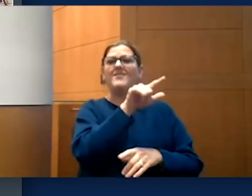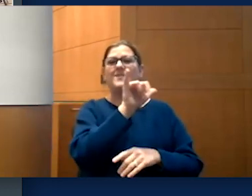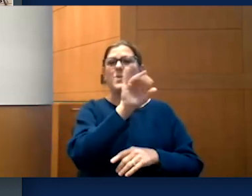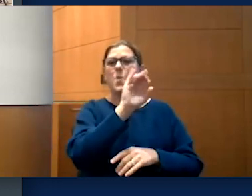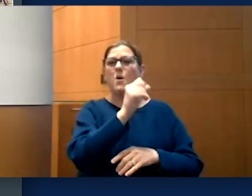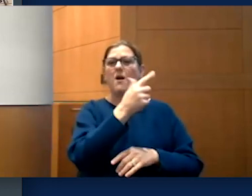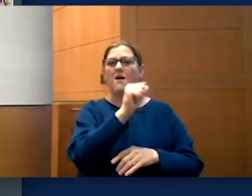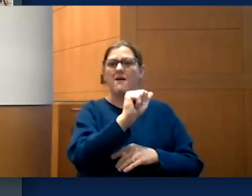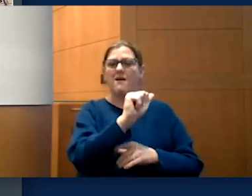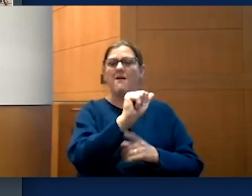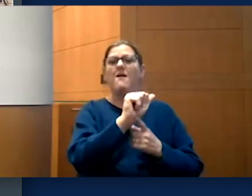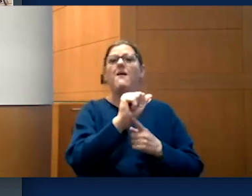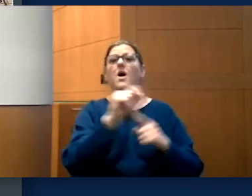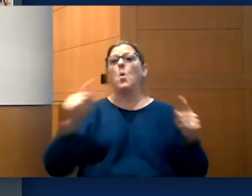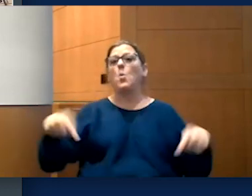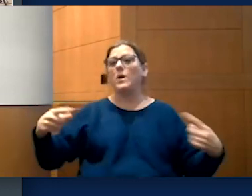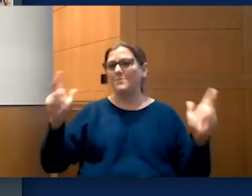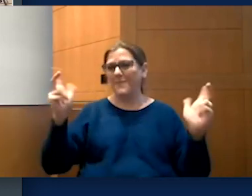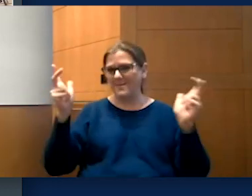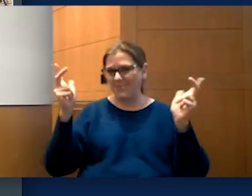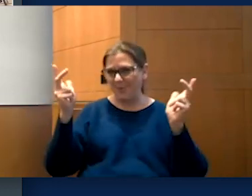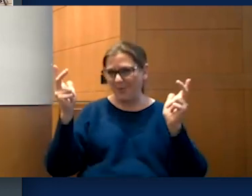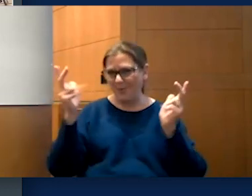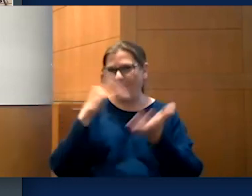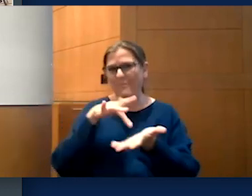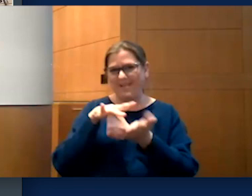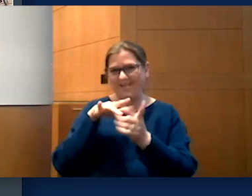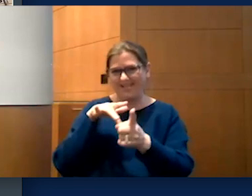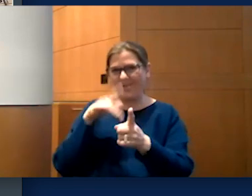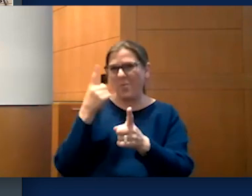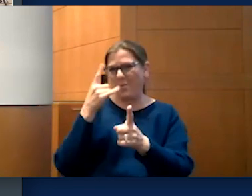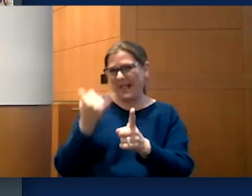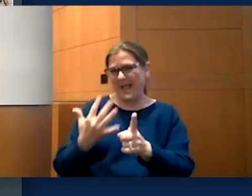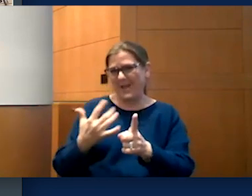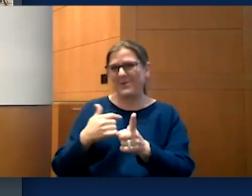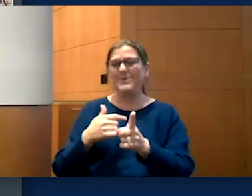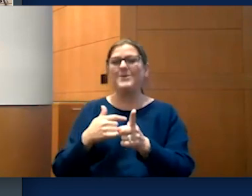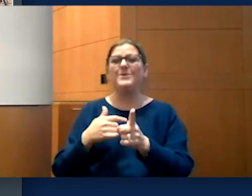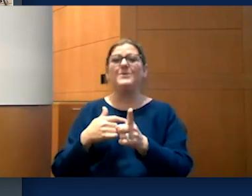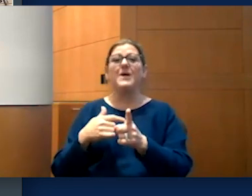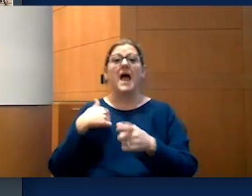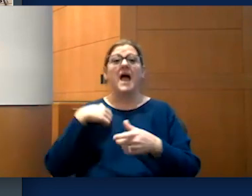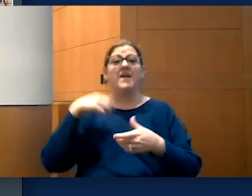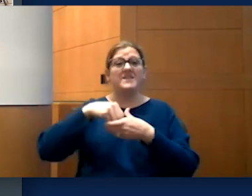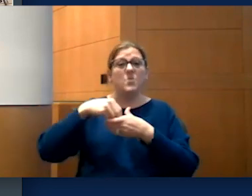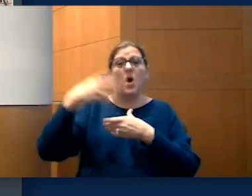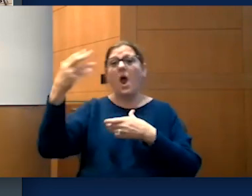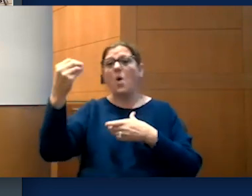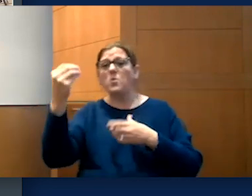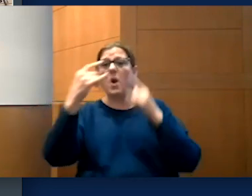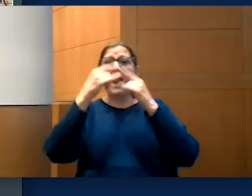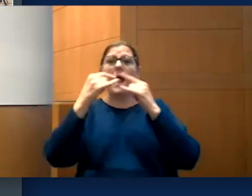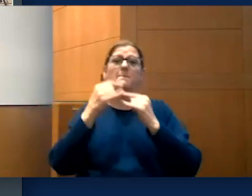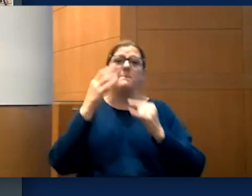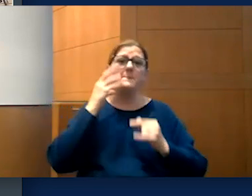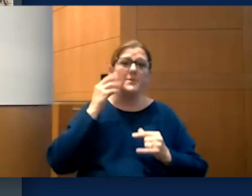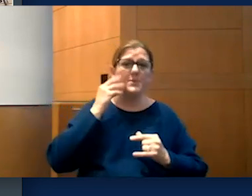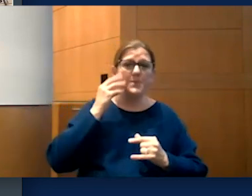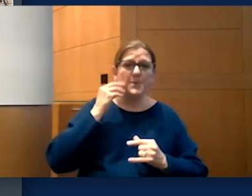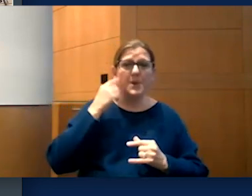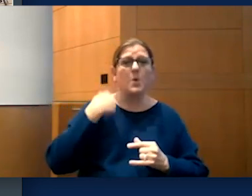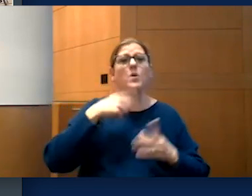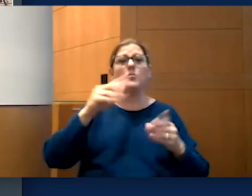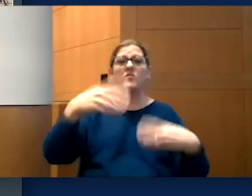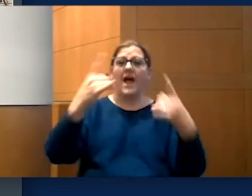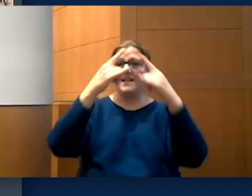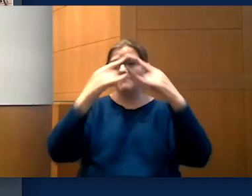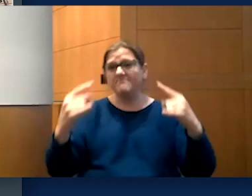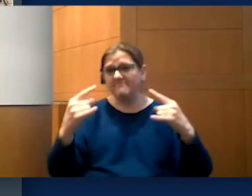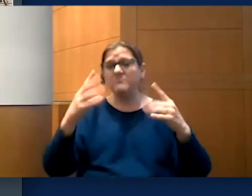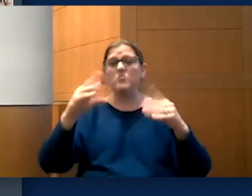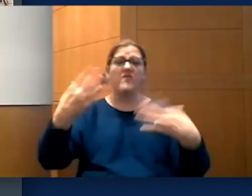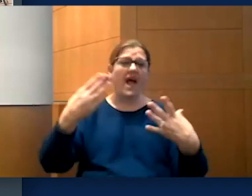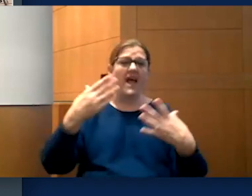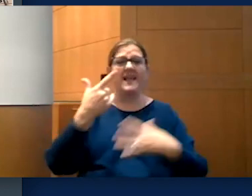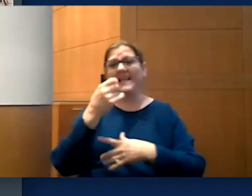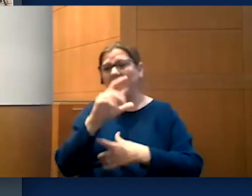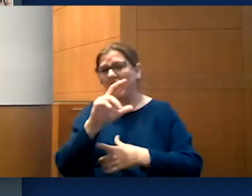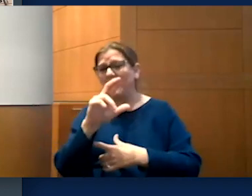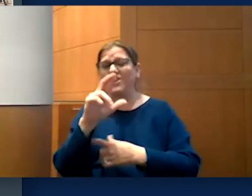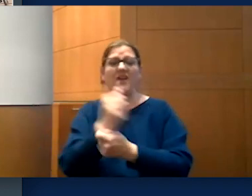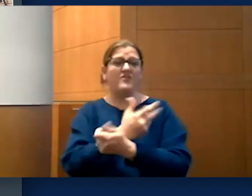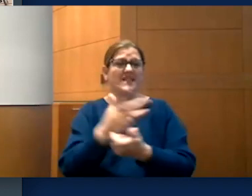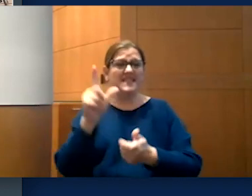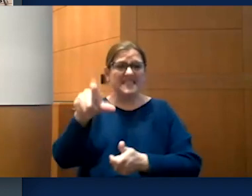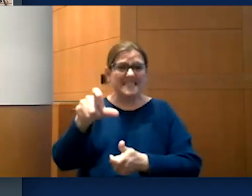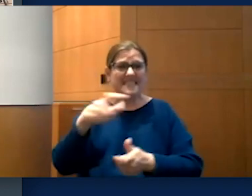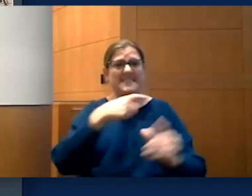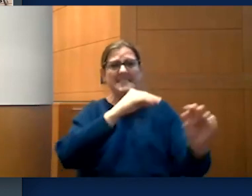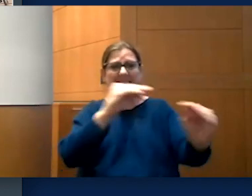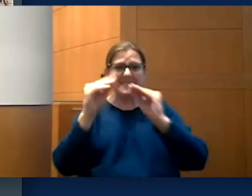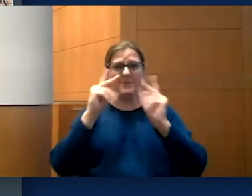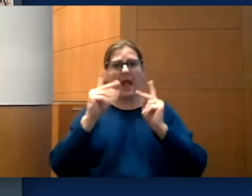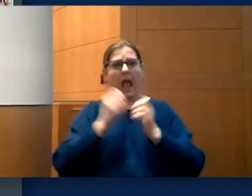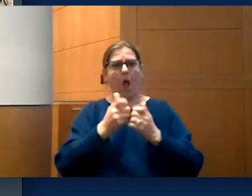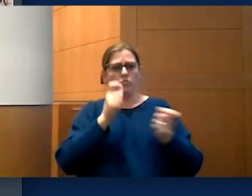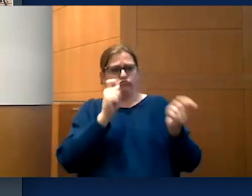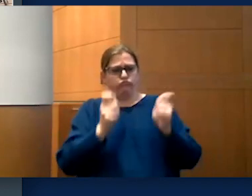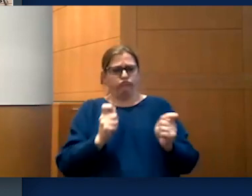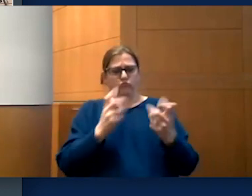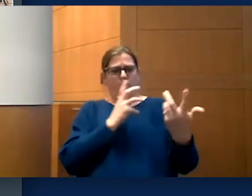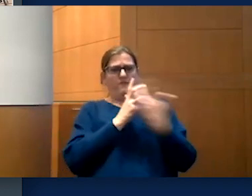We have wheelchair basketball. It's one of our players. We have our indoor, outdoor camping experience. So we provide tents. We provide all the camping gear and just teach people how they can adapt these things easily.